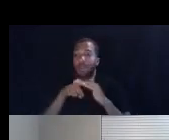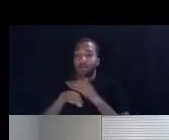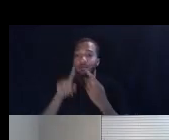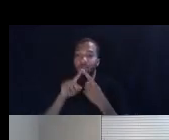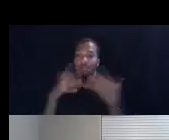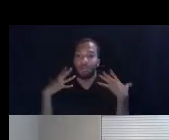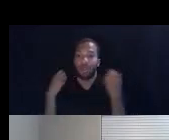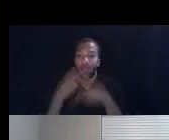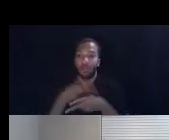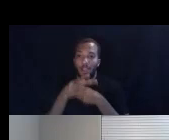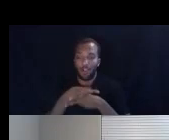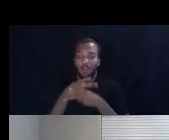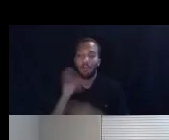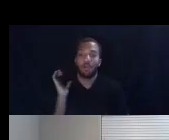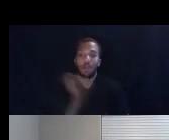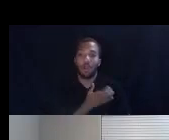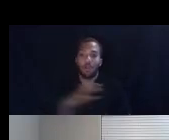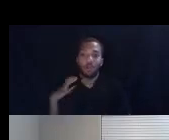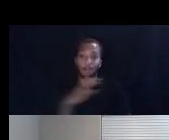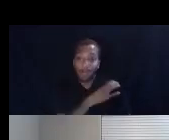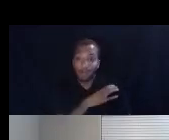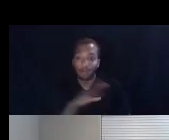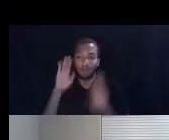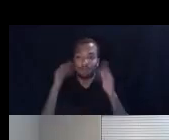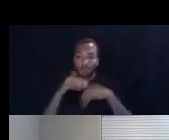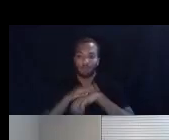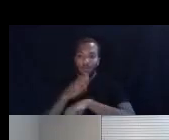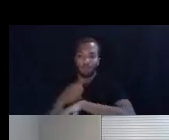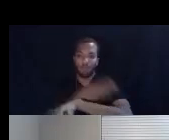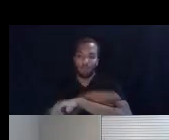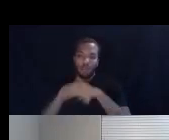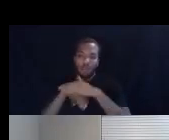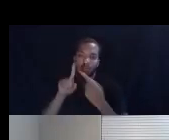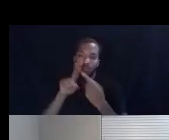And that committee is specifically focused on improving access to care, including primary care,